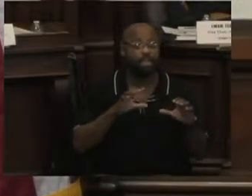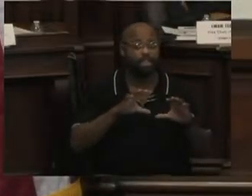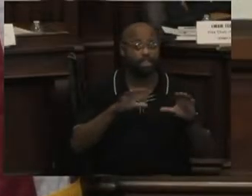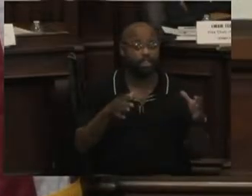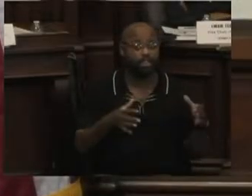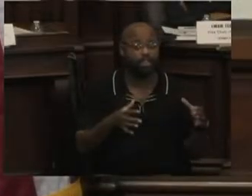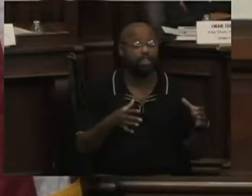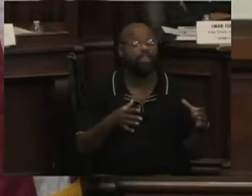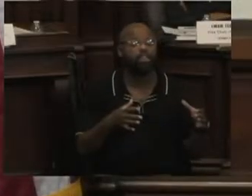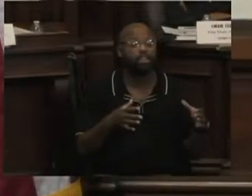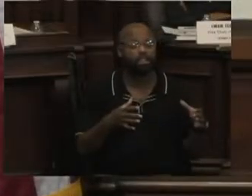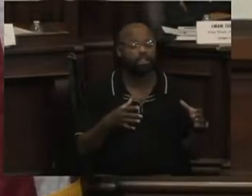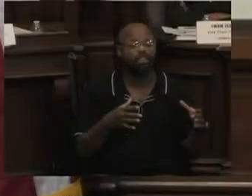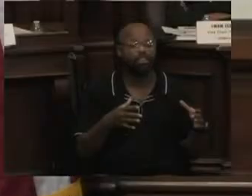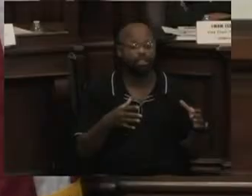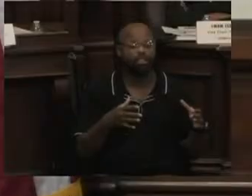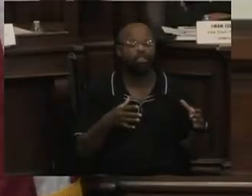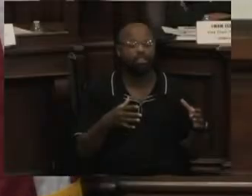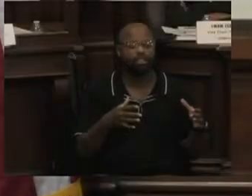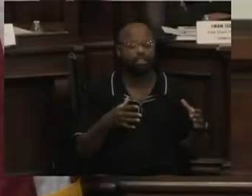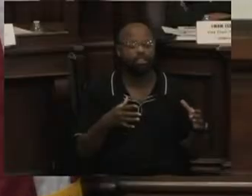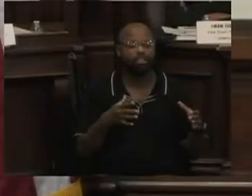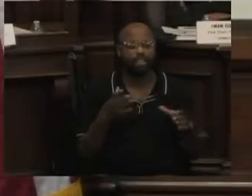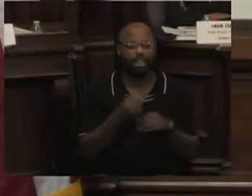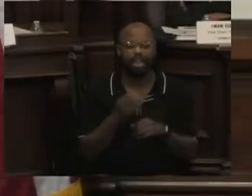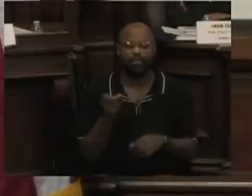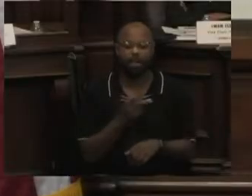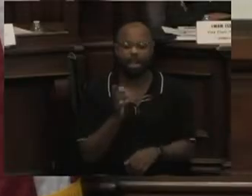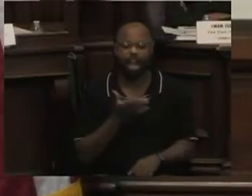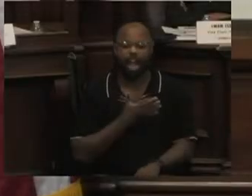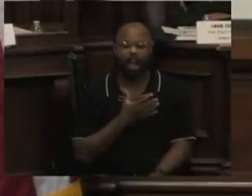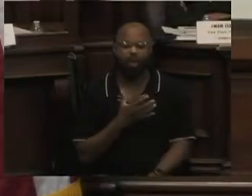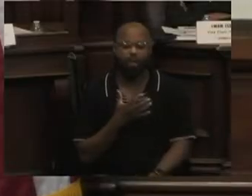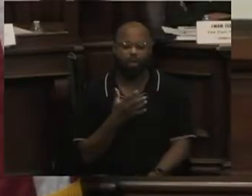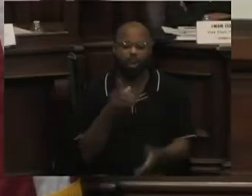Number one, you suggest we set